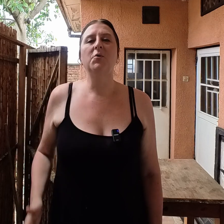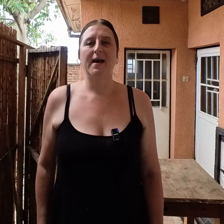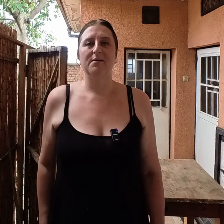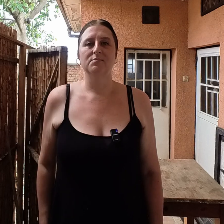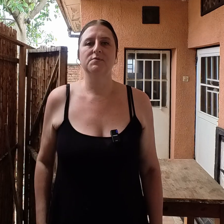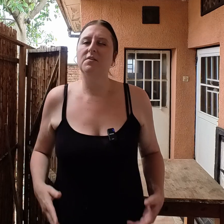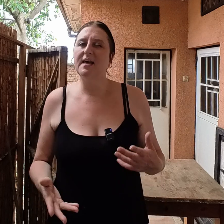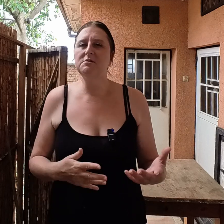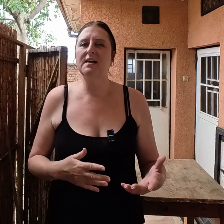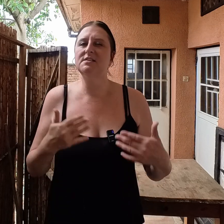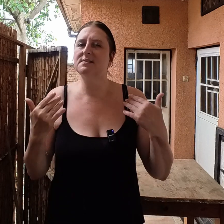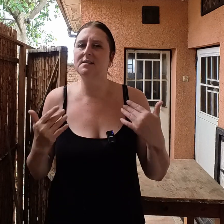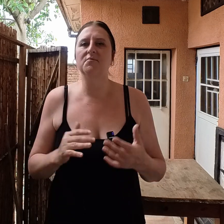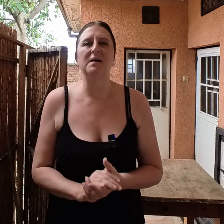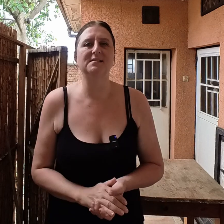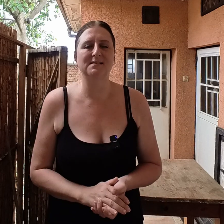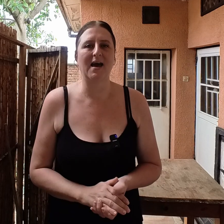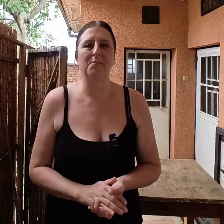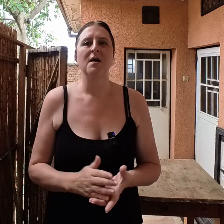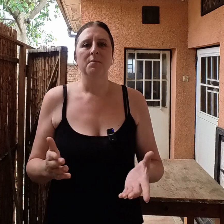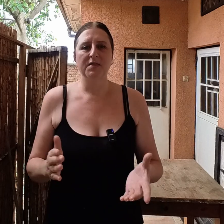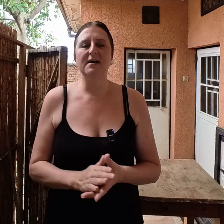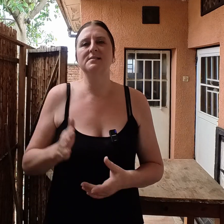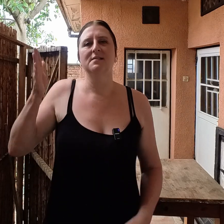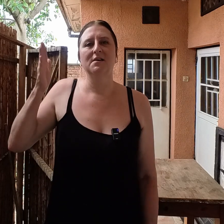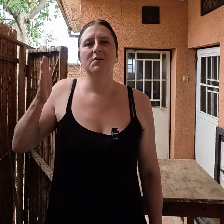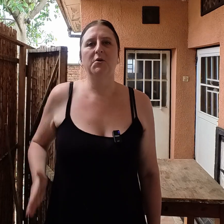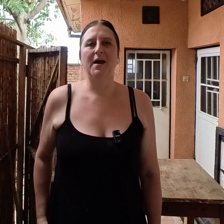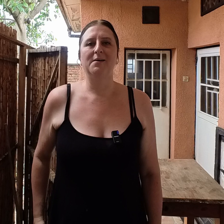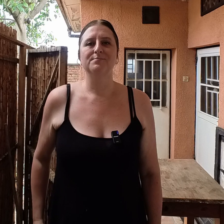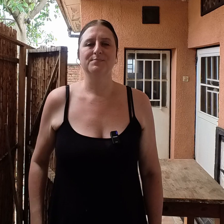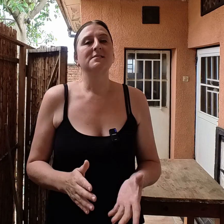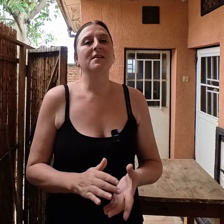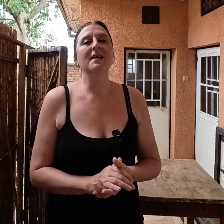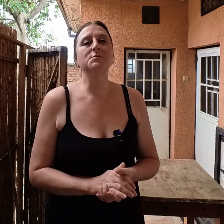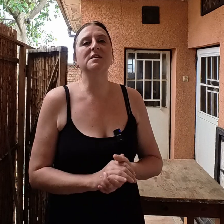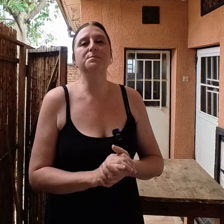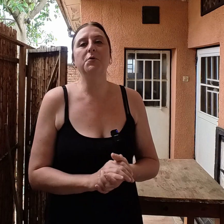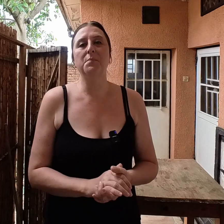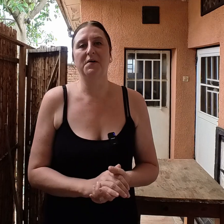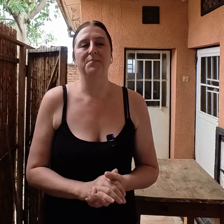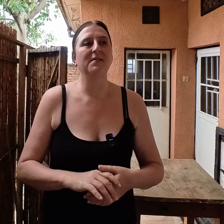Huye. So the name changes, the sign remains the same. But that's Huye. So, the next one is Byumba.